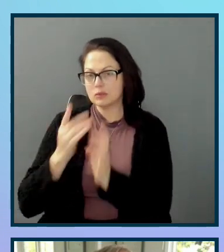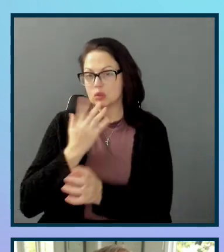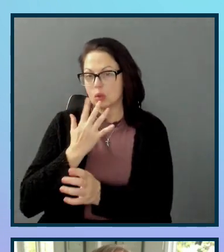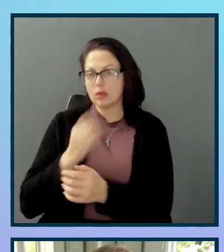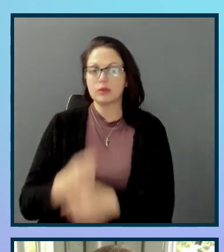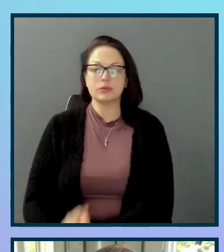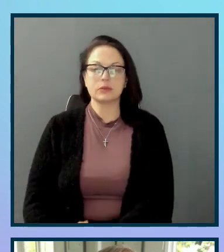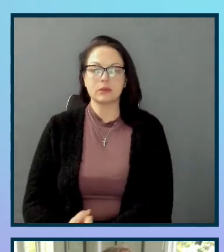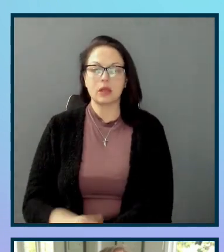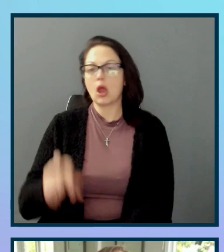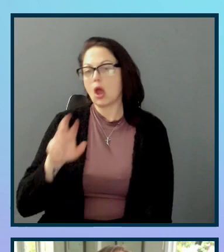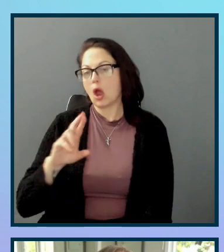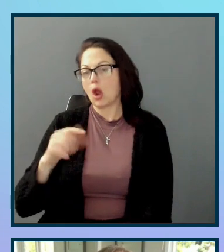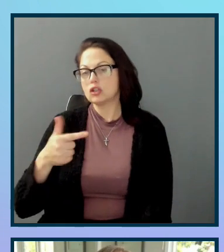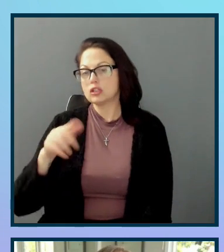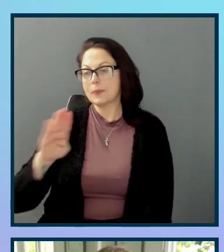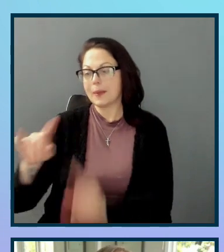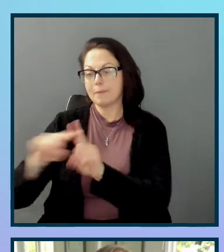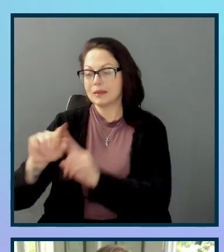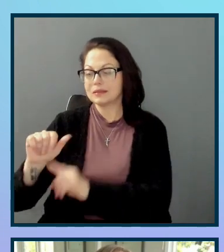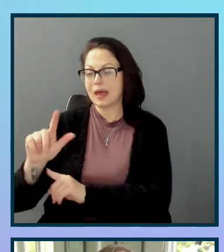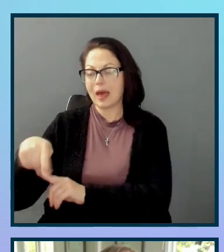that's RGB + Alpha, okay?